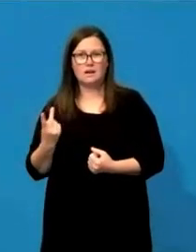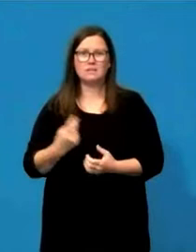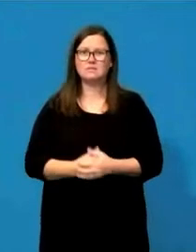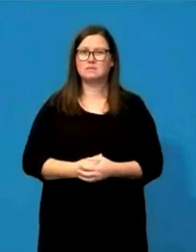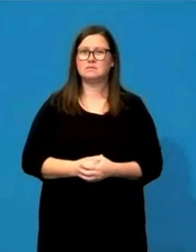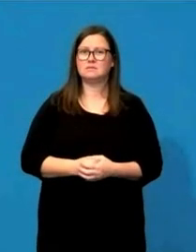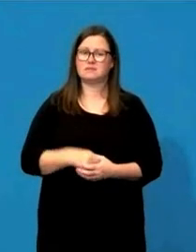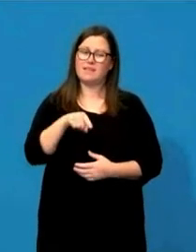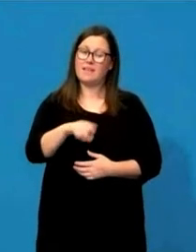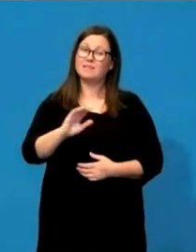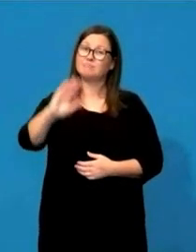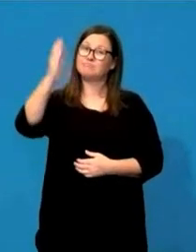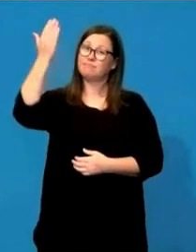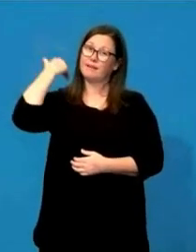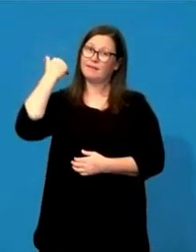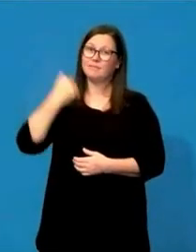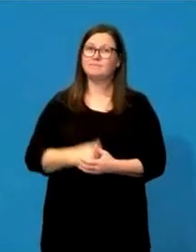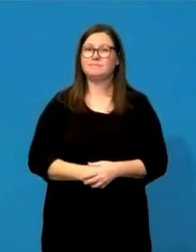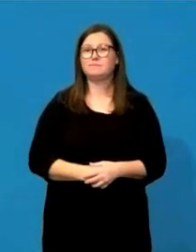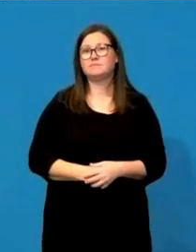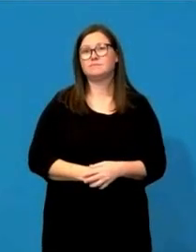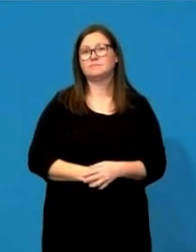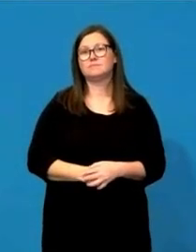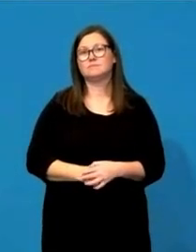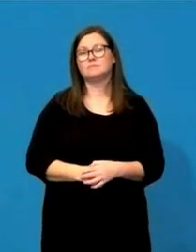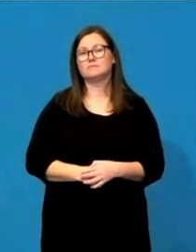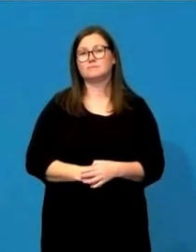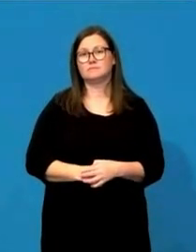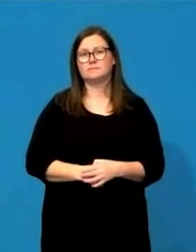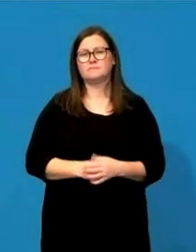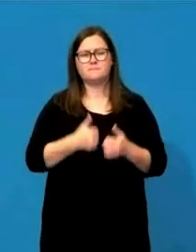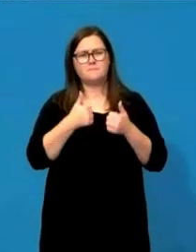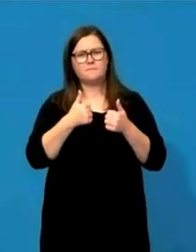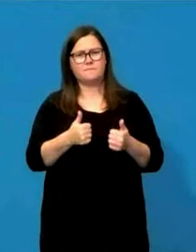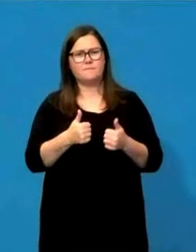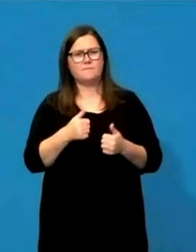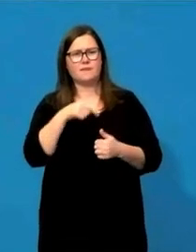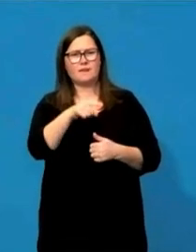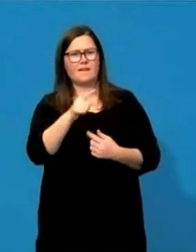So just touching on the face-to-face contact, is it important to